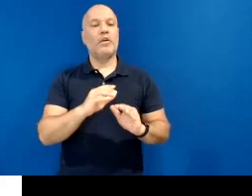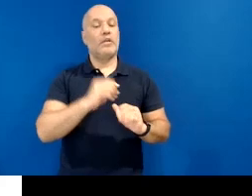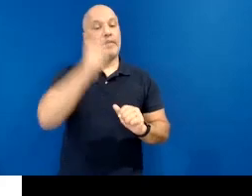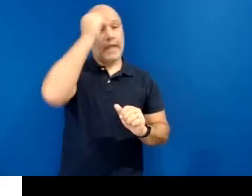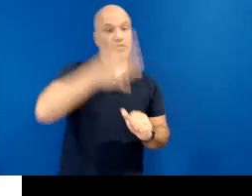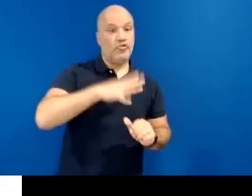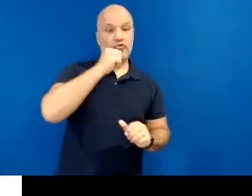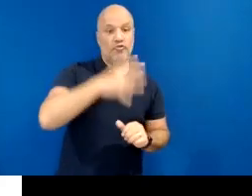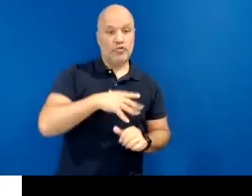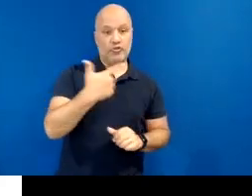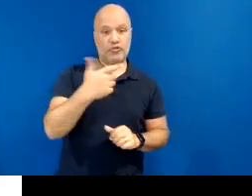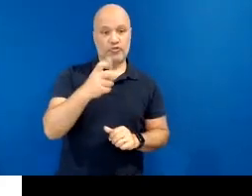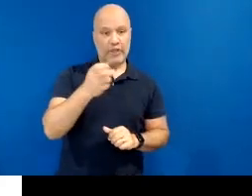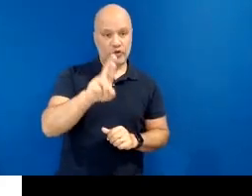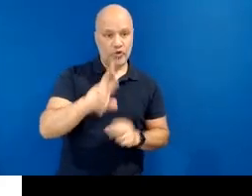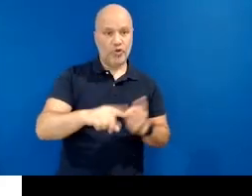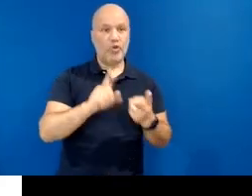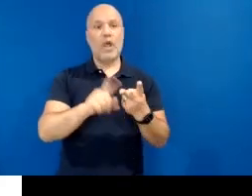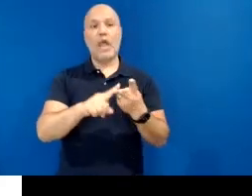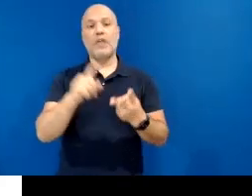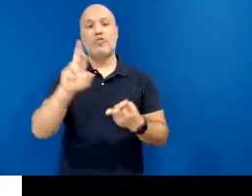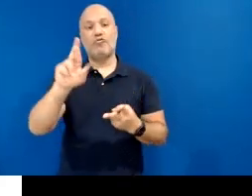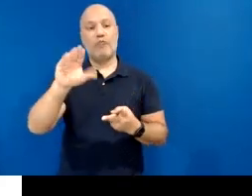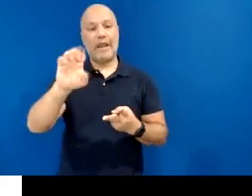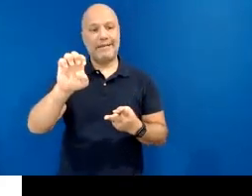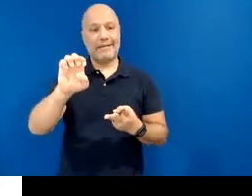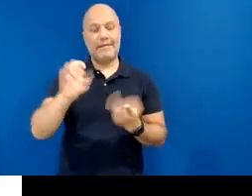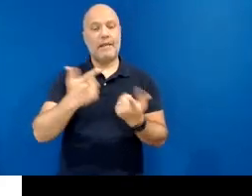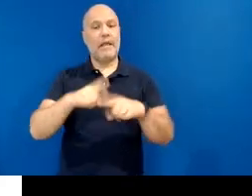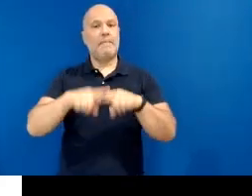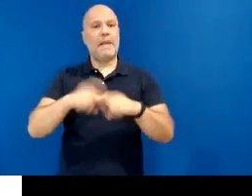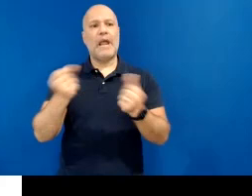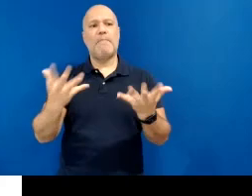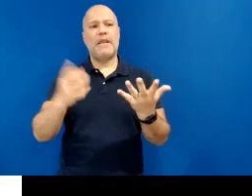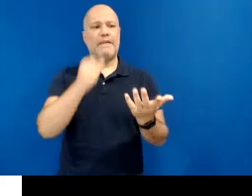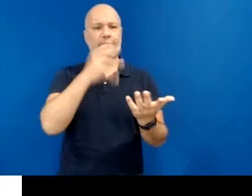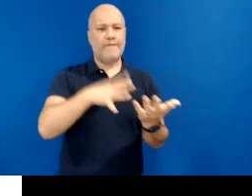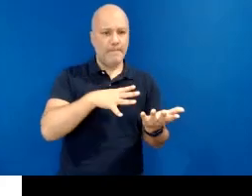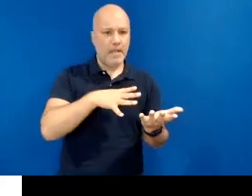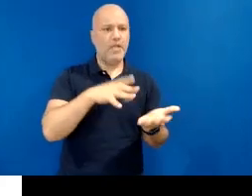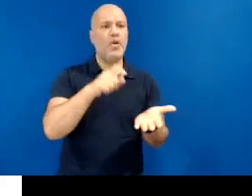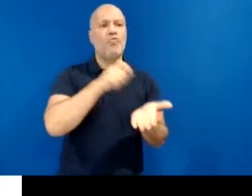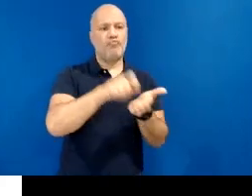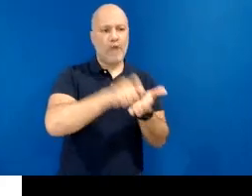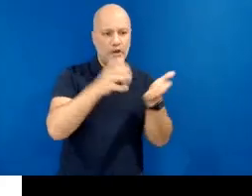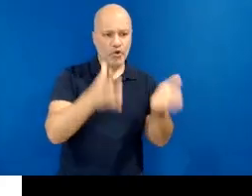The number of female authors that write commercial textbooks and OER, and then the next one is on race.